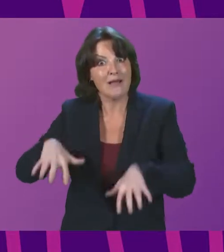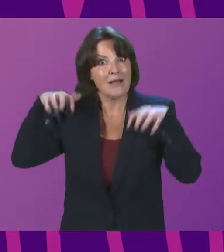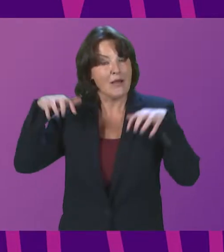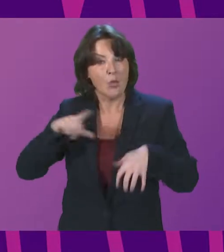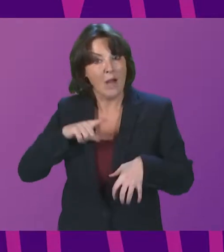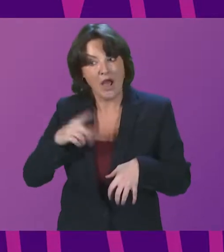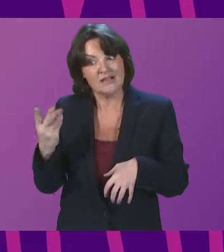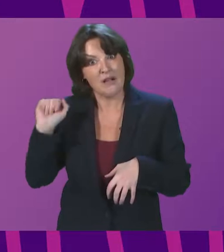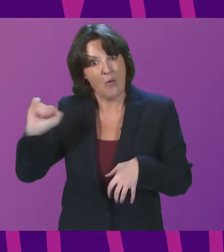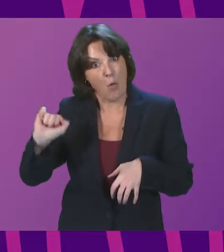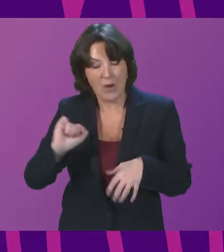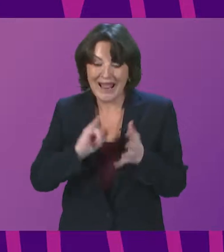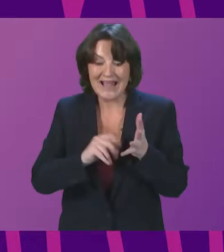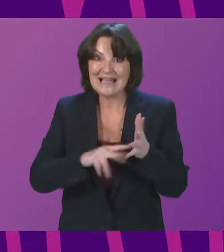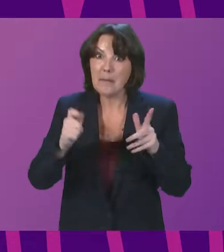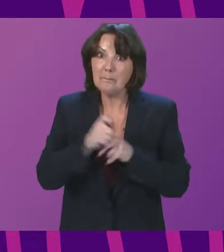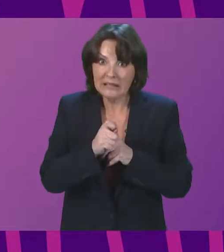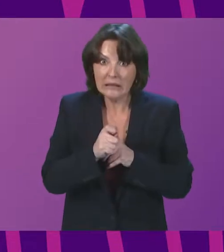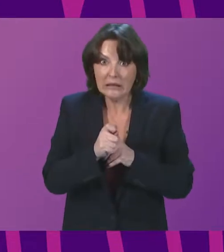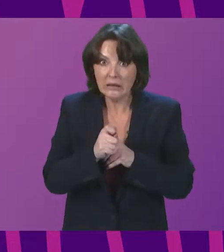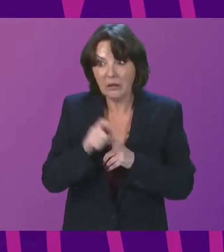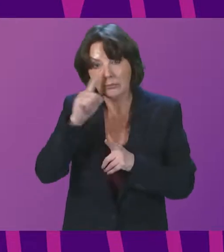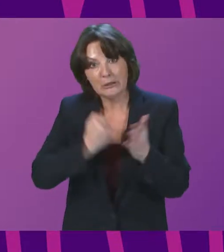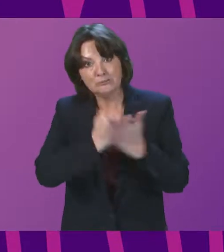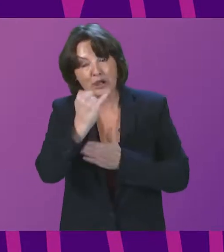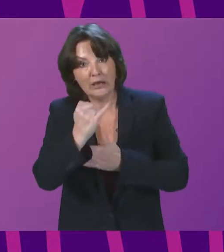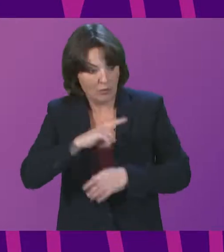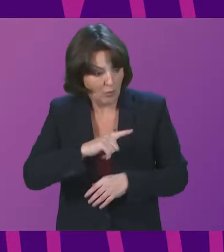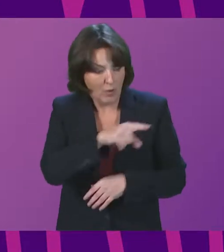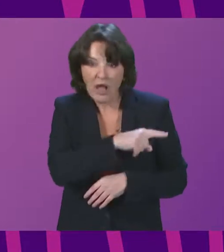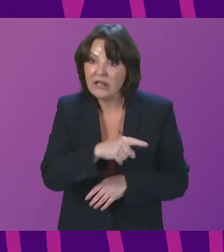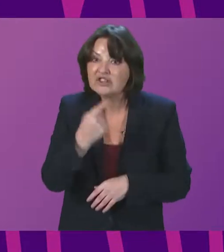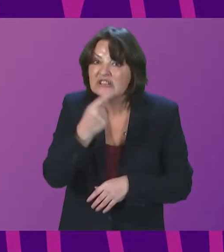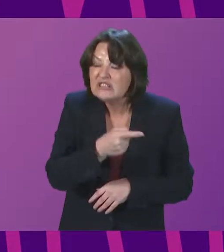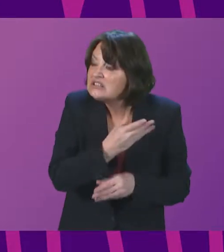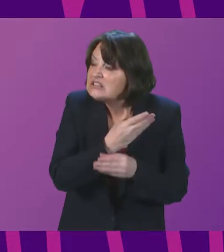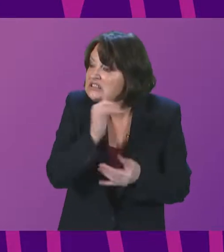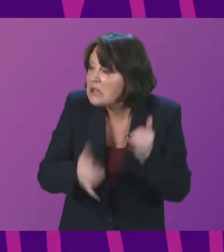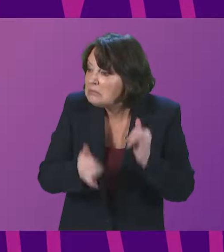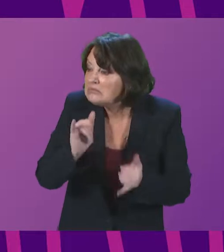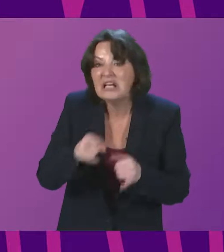“the Scottish Greens believe the focus on growth is outdated.” The focus on growth is outdated?